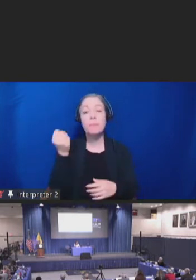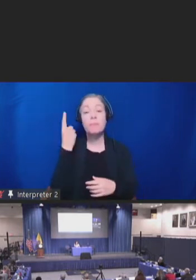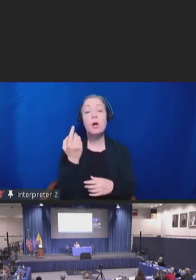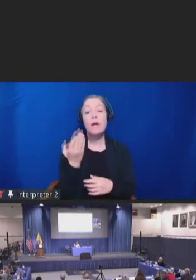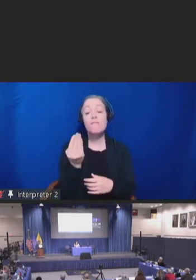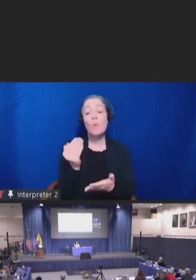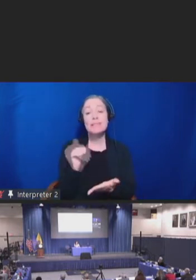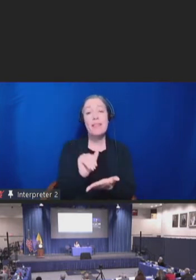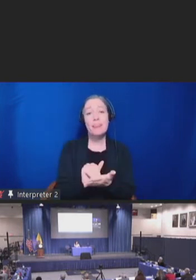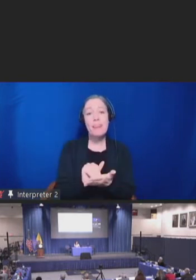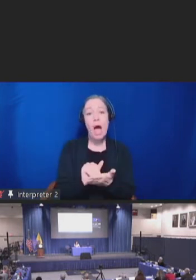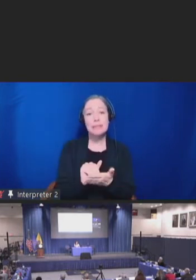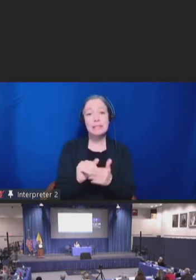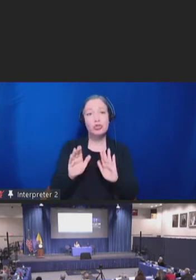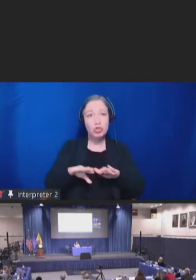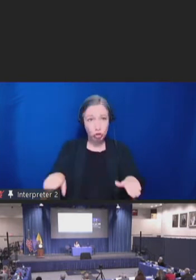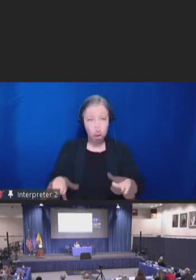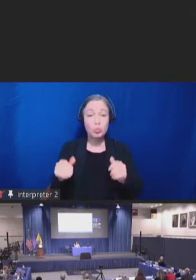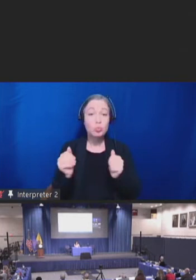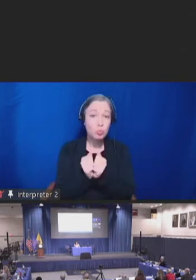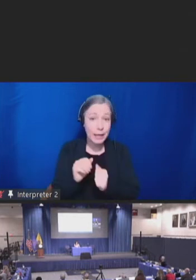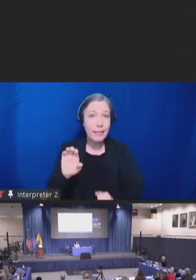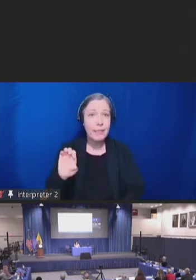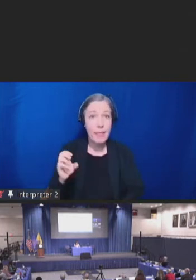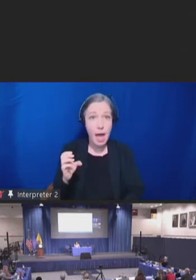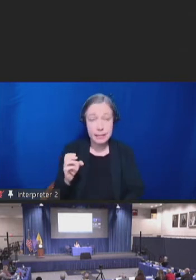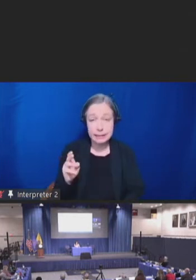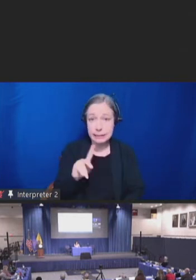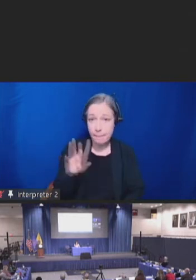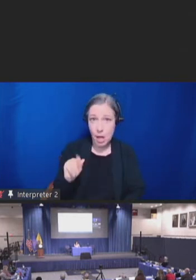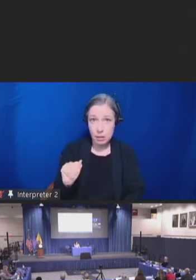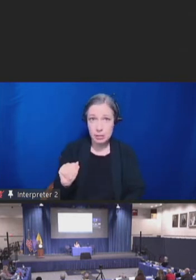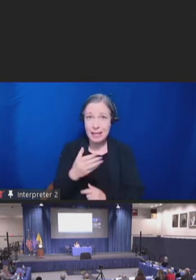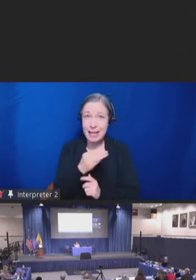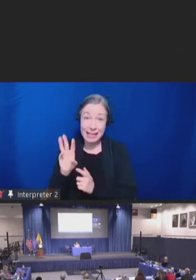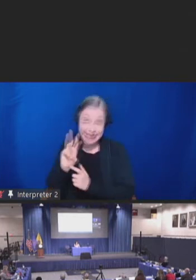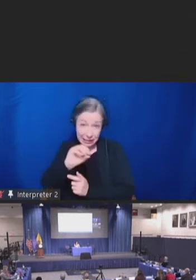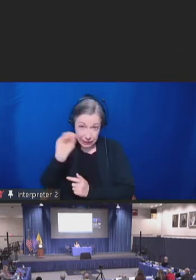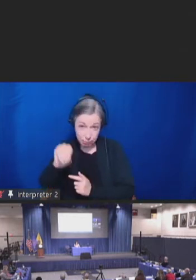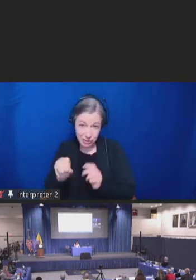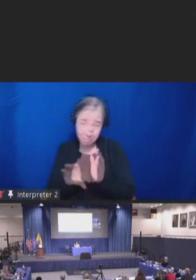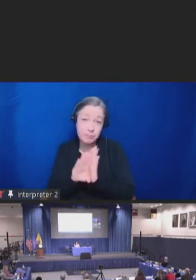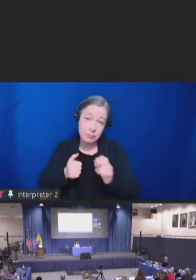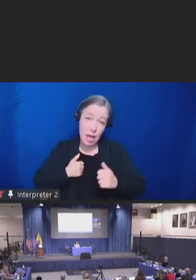eczema. 6 percent subsequently developed persistent asthma between 24 and 59 months of age, at